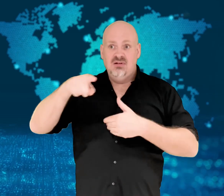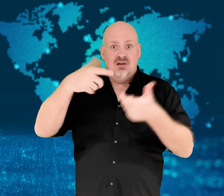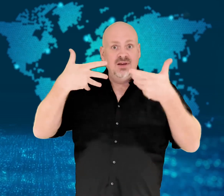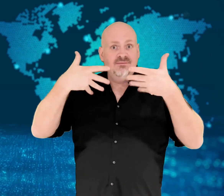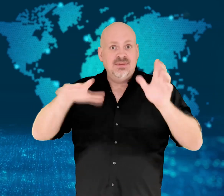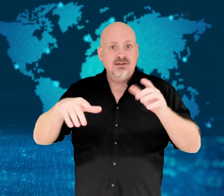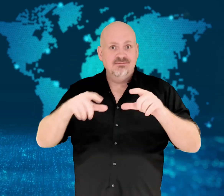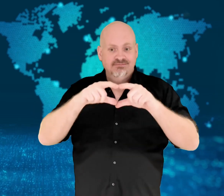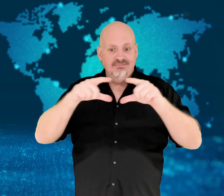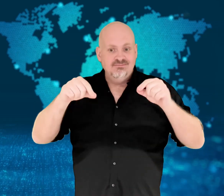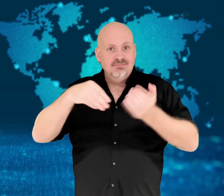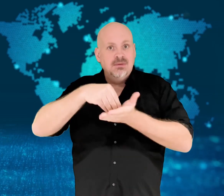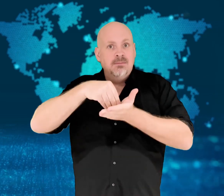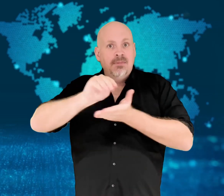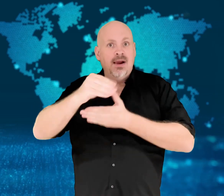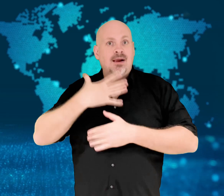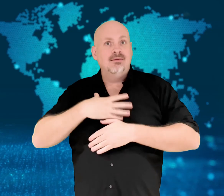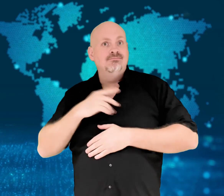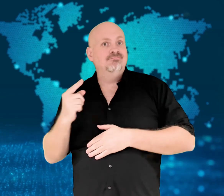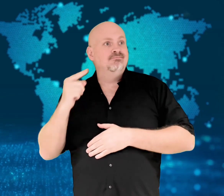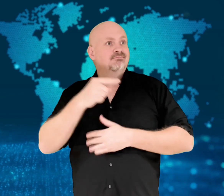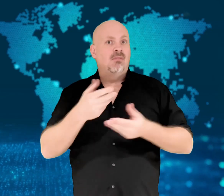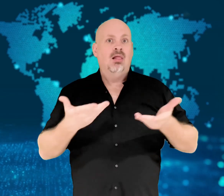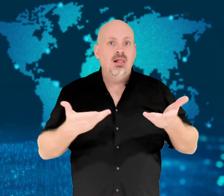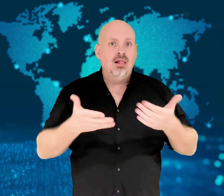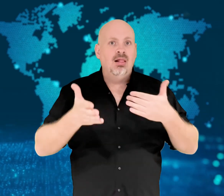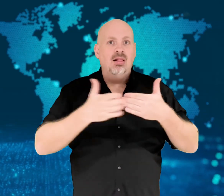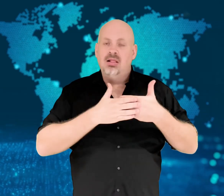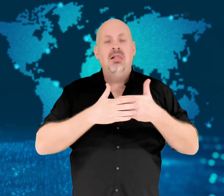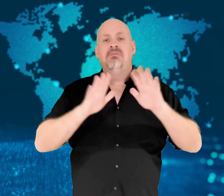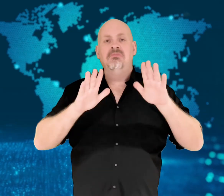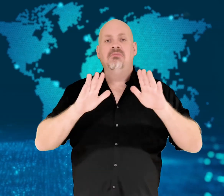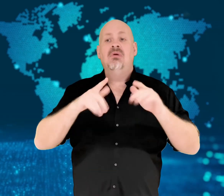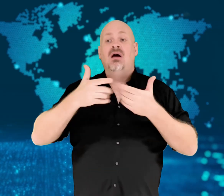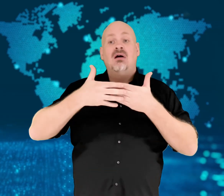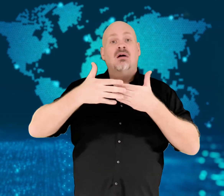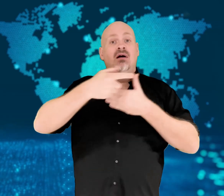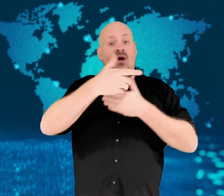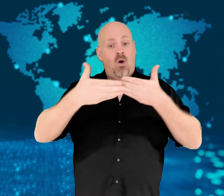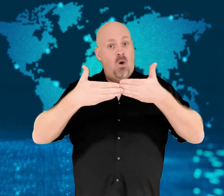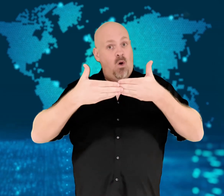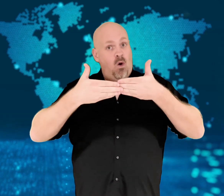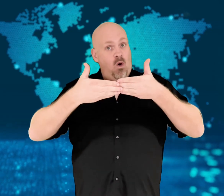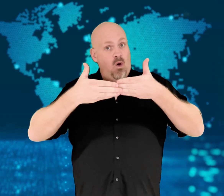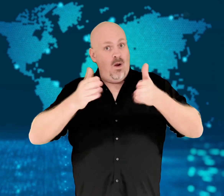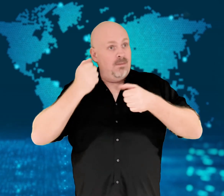to visit the site will be able to use those tickets for a month after